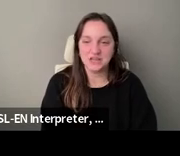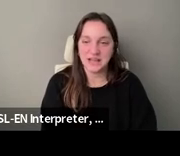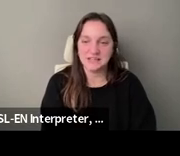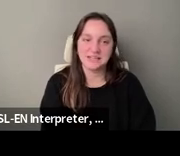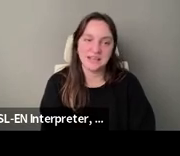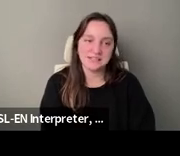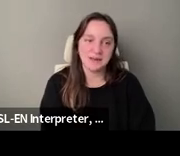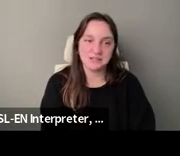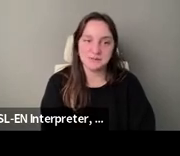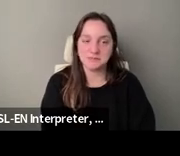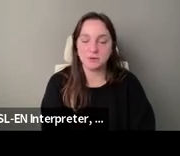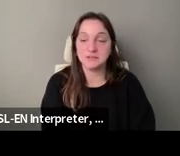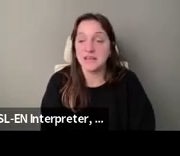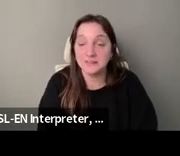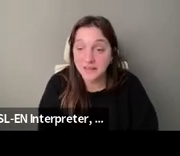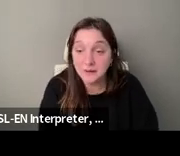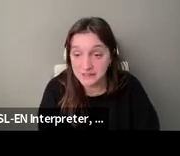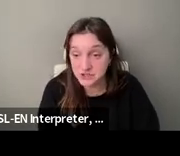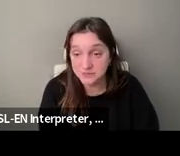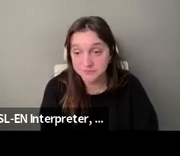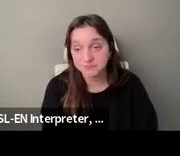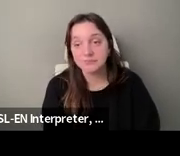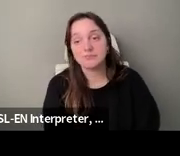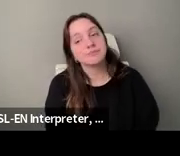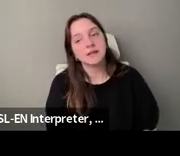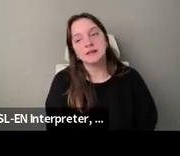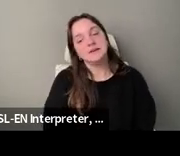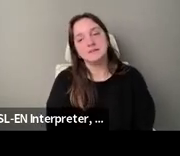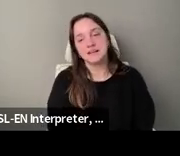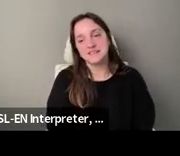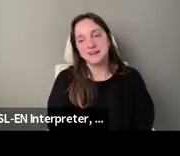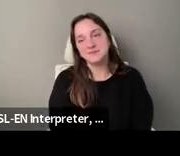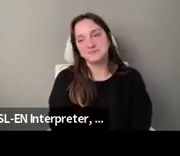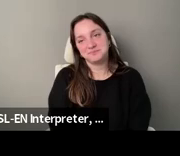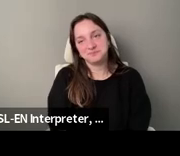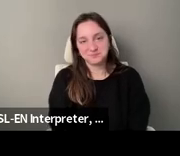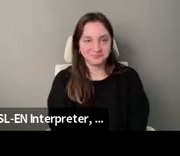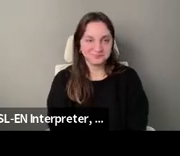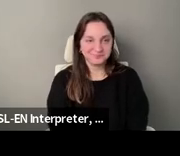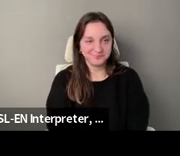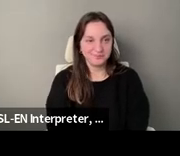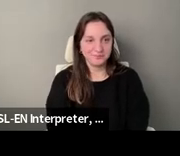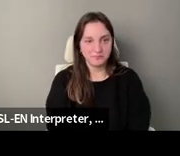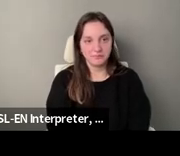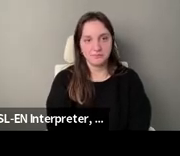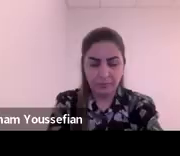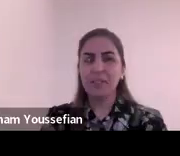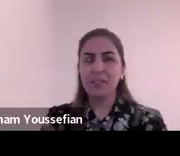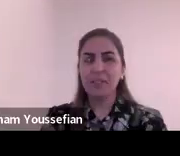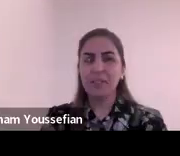and language. Next slide. I'm